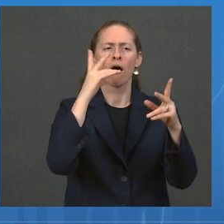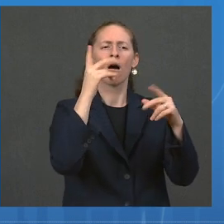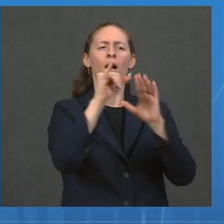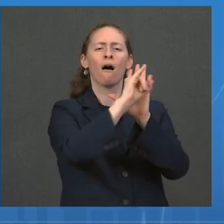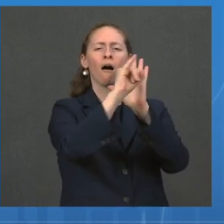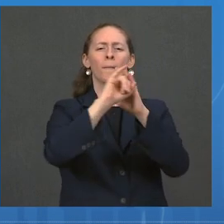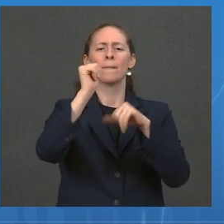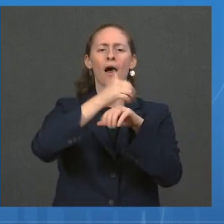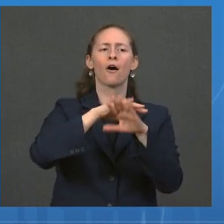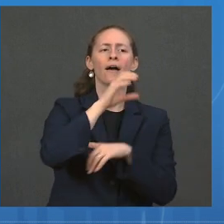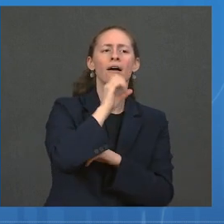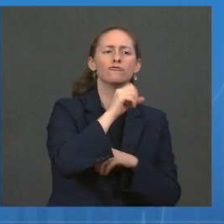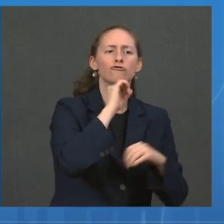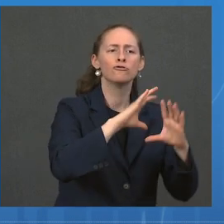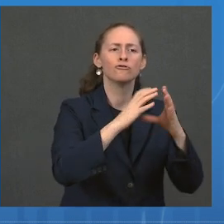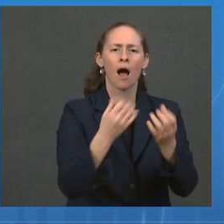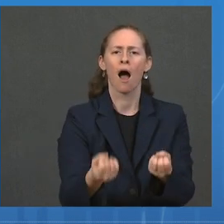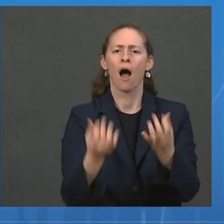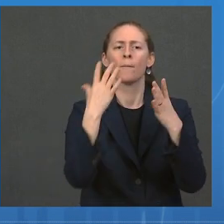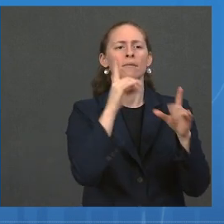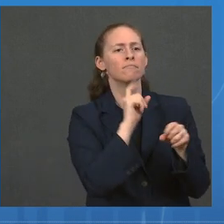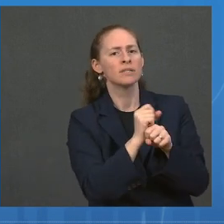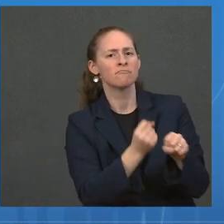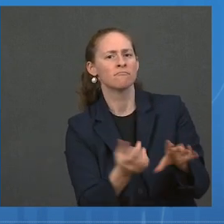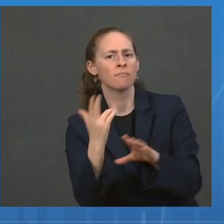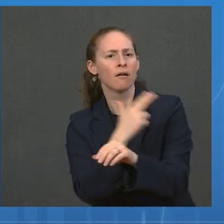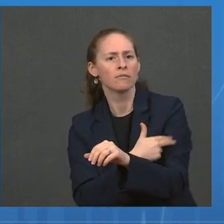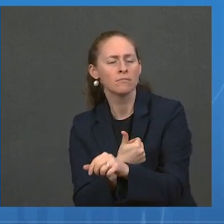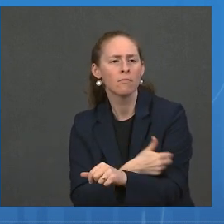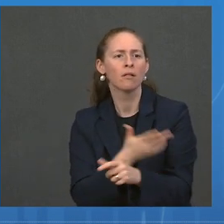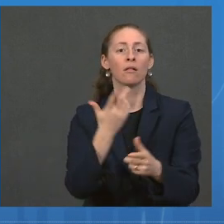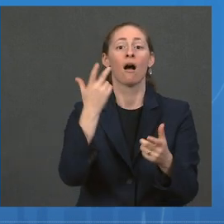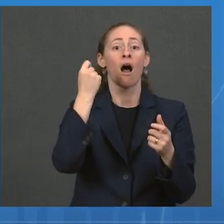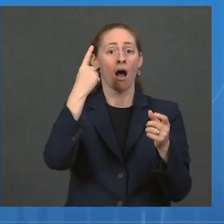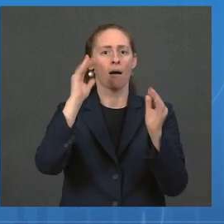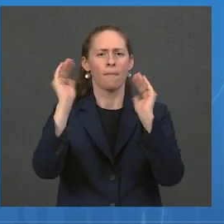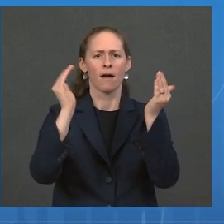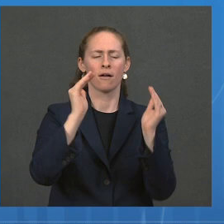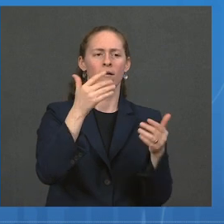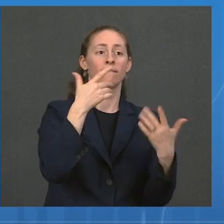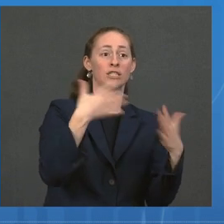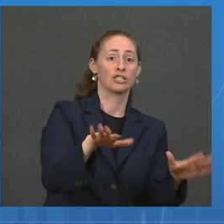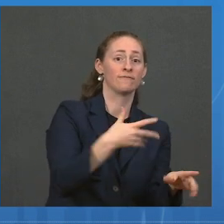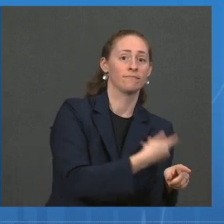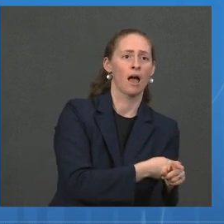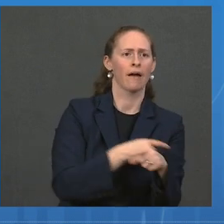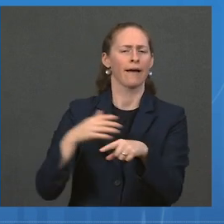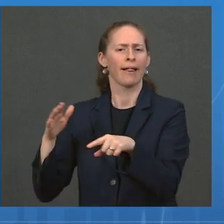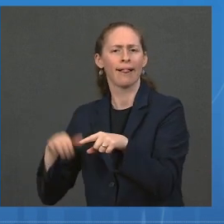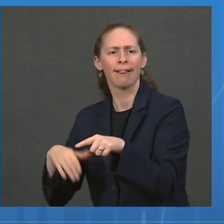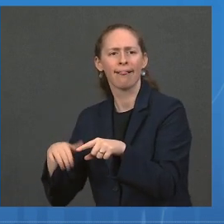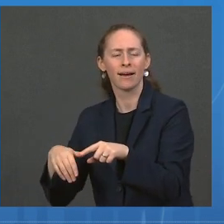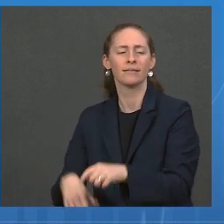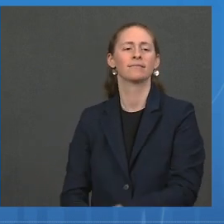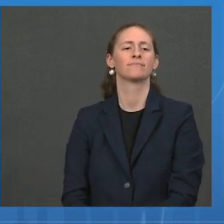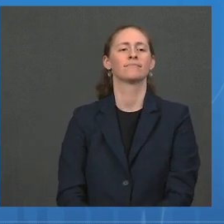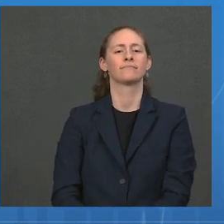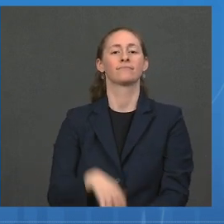by vaccination status in adults over the age of 18. For the week ending August 28, 2021,